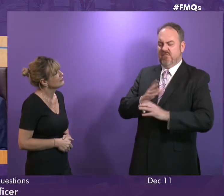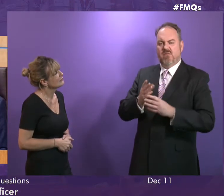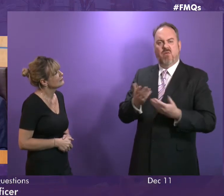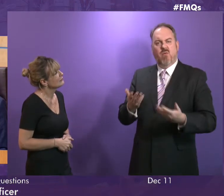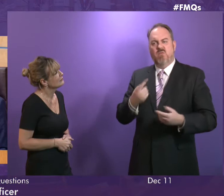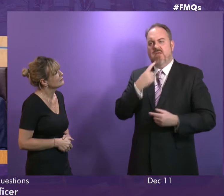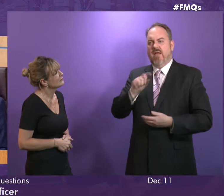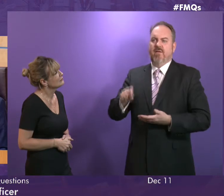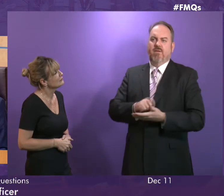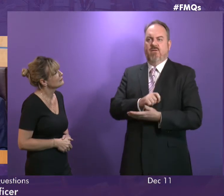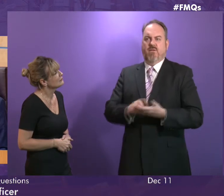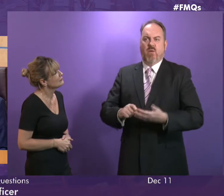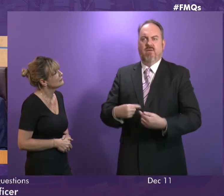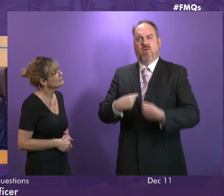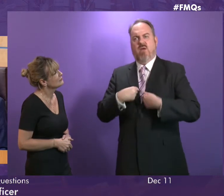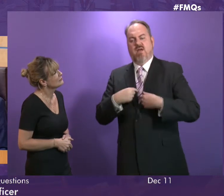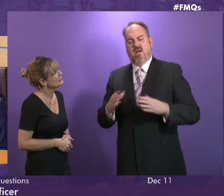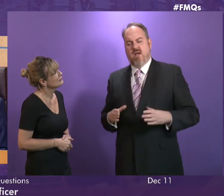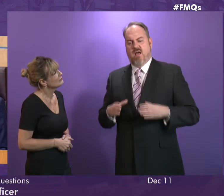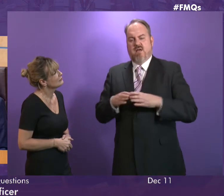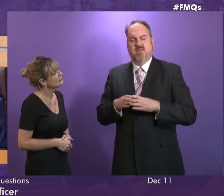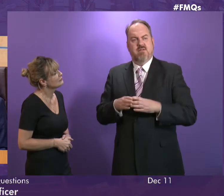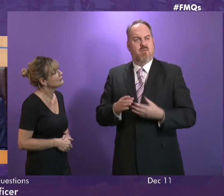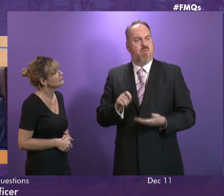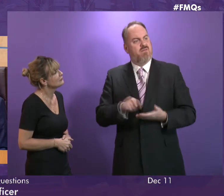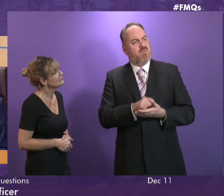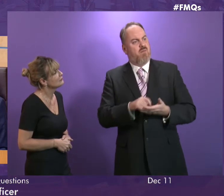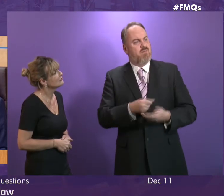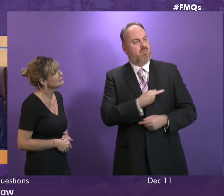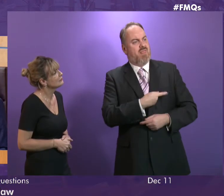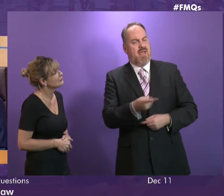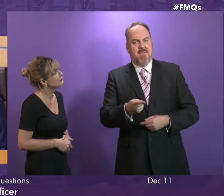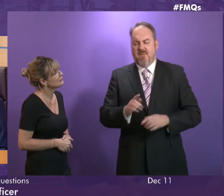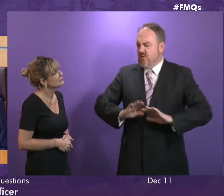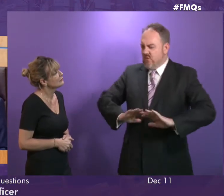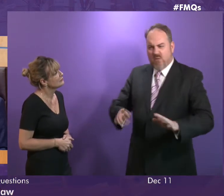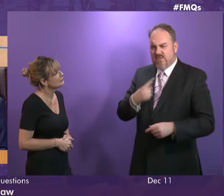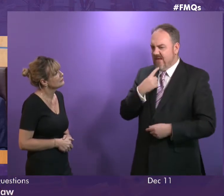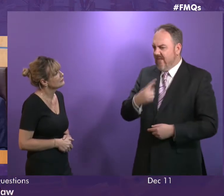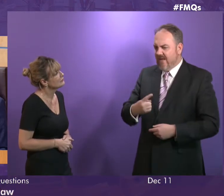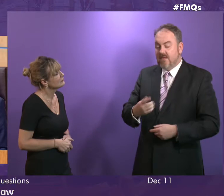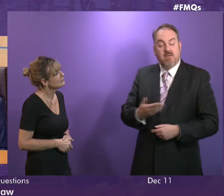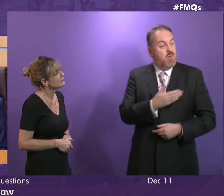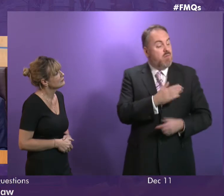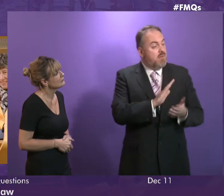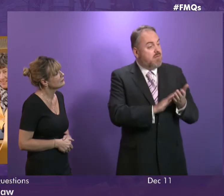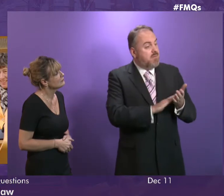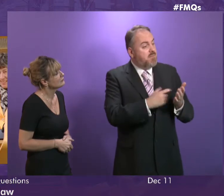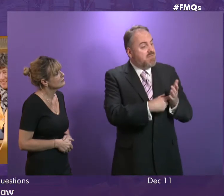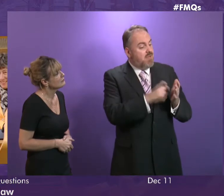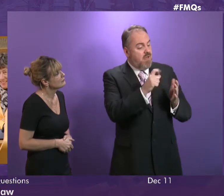calls to vote for one party or another? Thank you. Yes. Thank you, Presiding Officer.